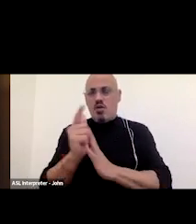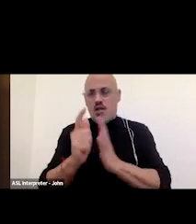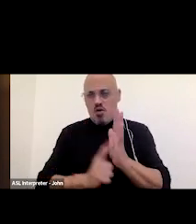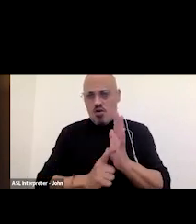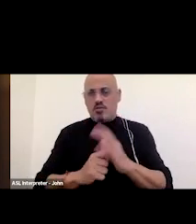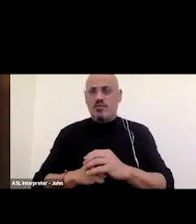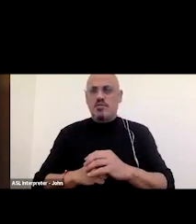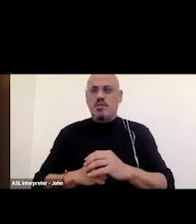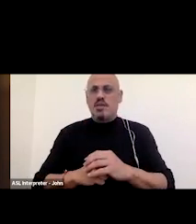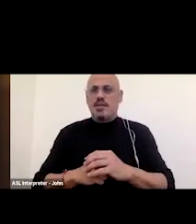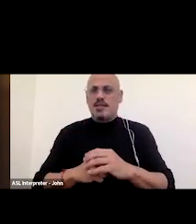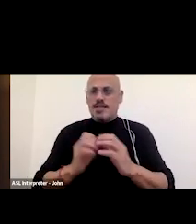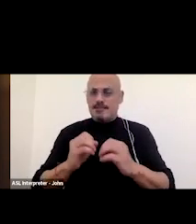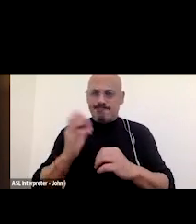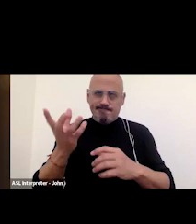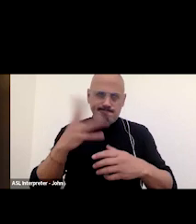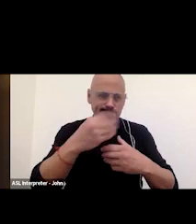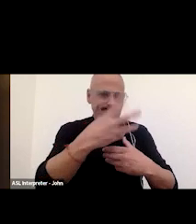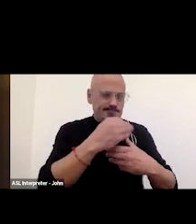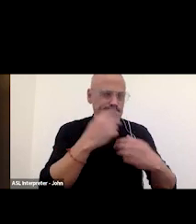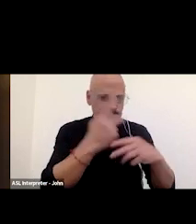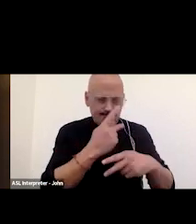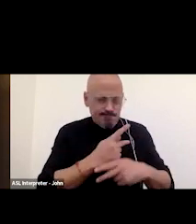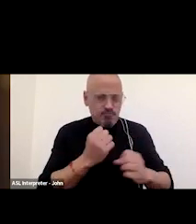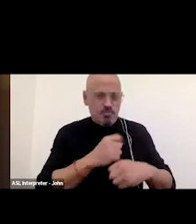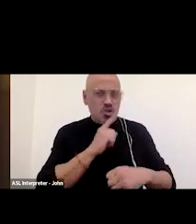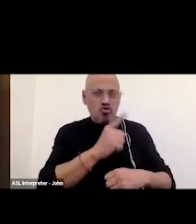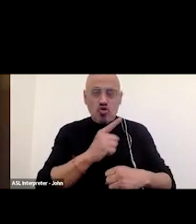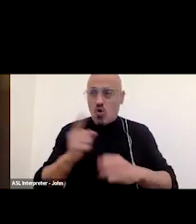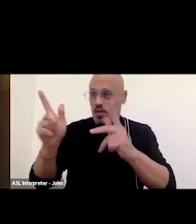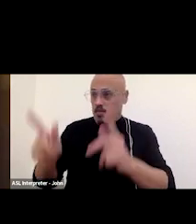and calibrates these factors to ensure that individuals